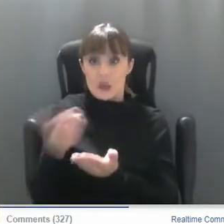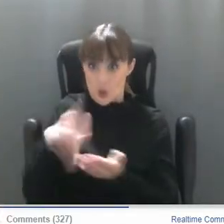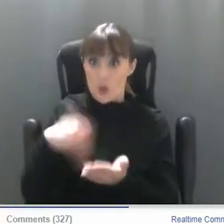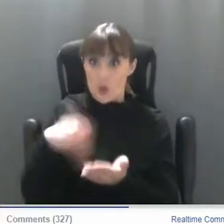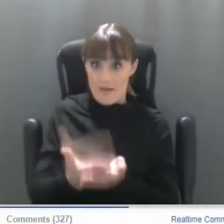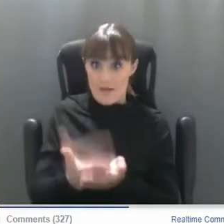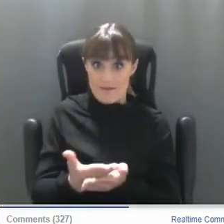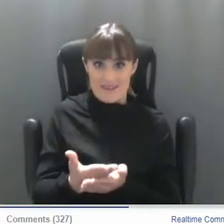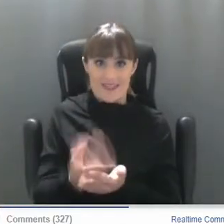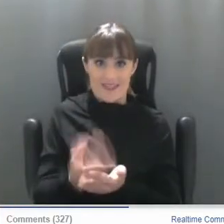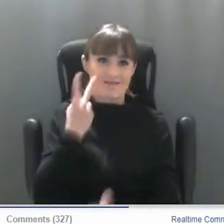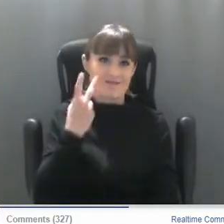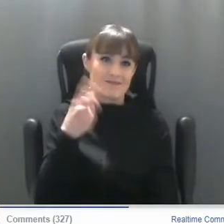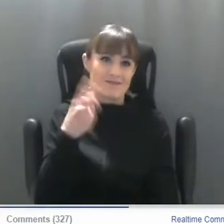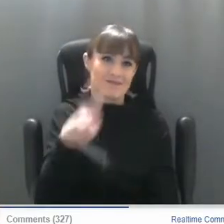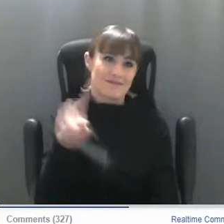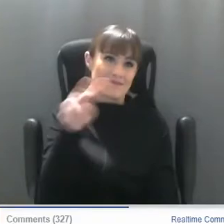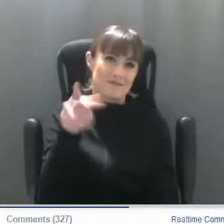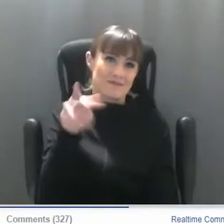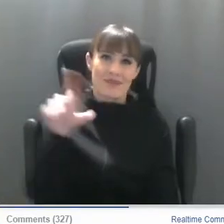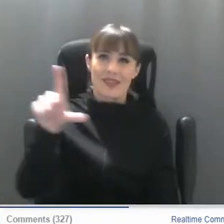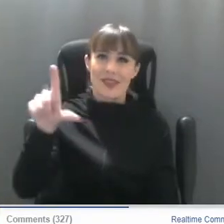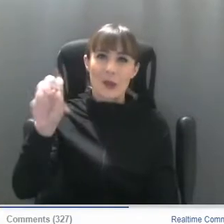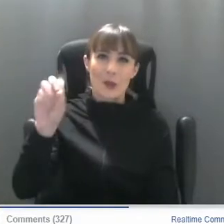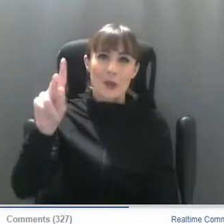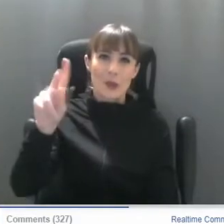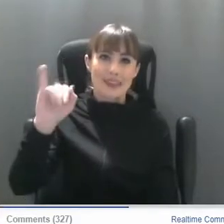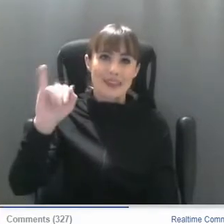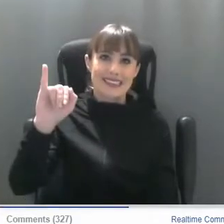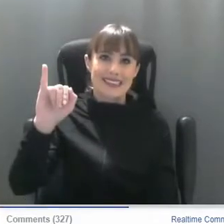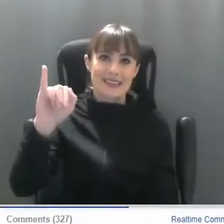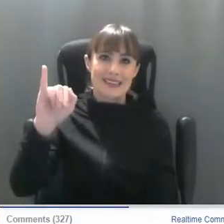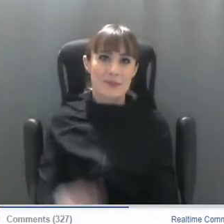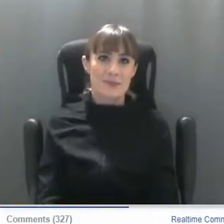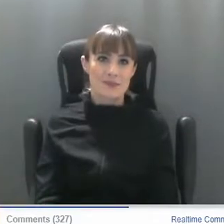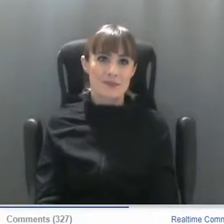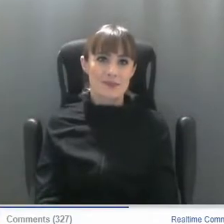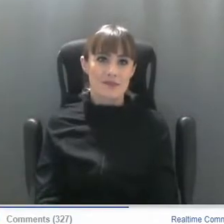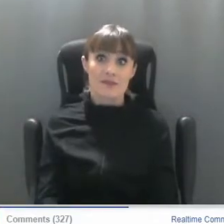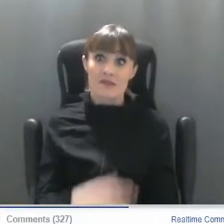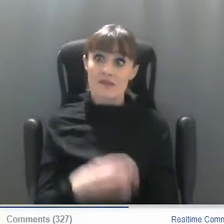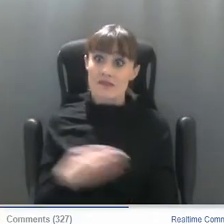Loki sleeping up there are you guys? And South Hill is a beast- there's no doubt